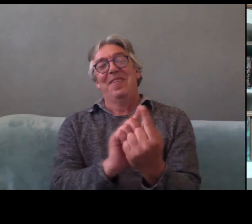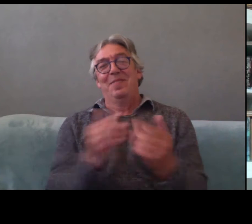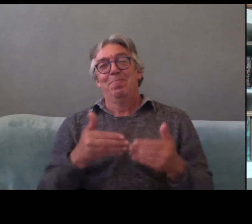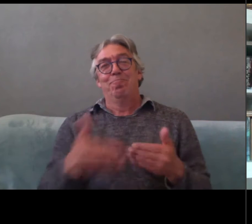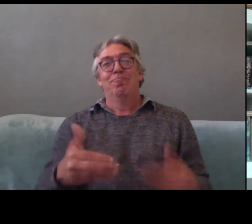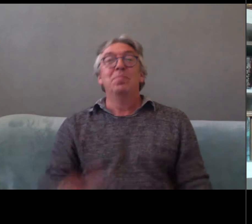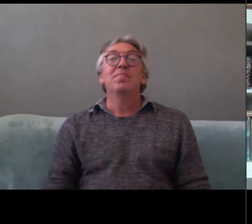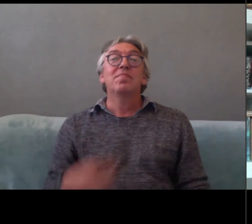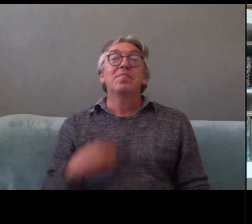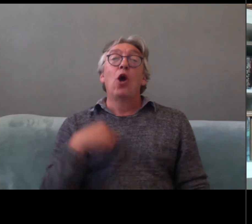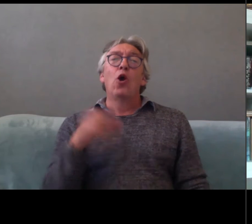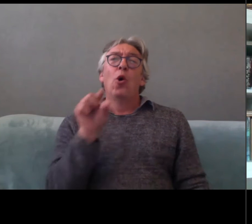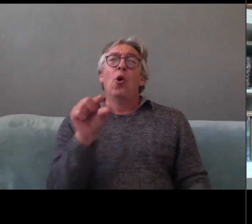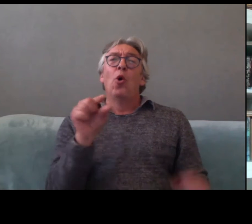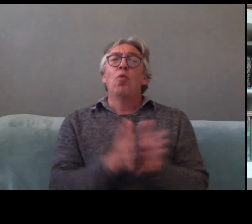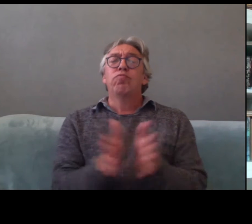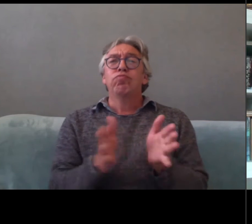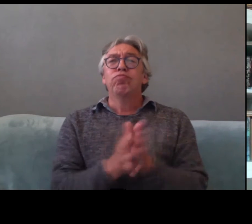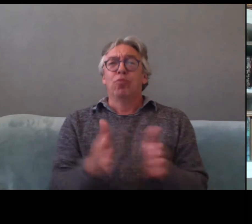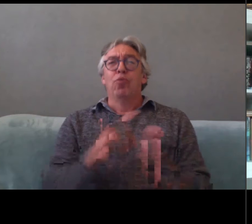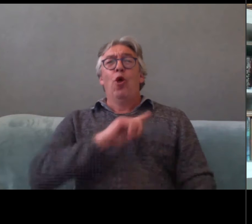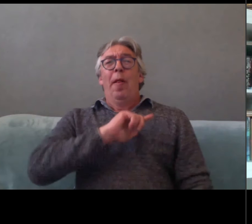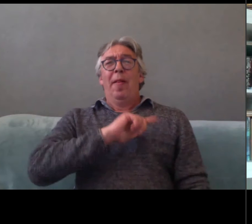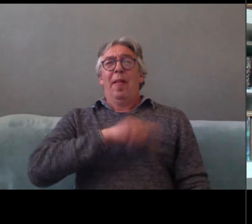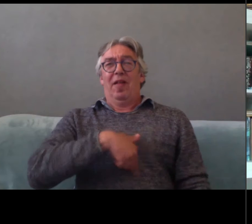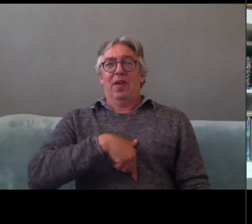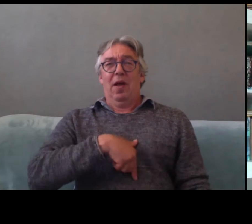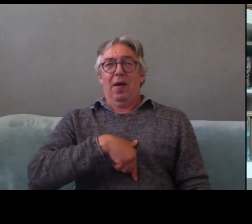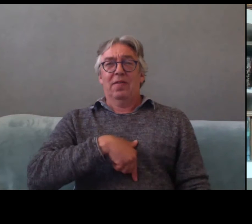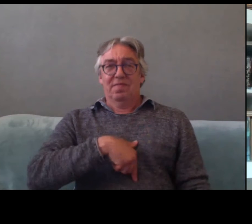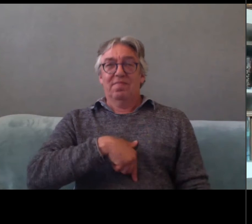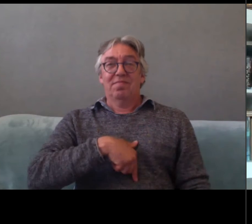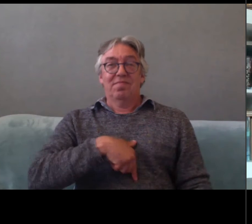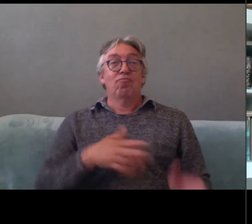as for the European Structural Funds or funds in general.